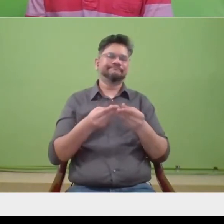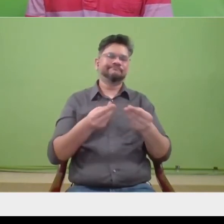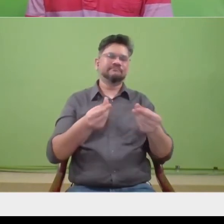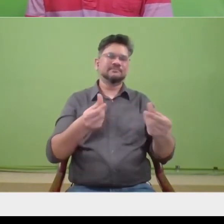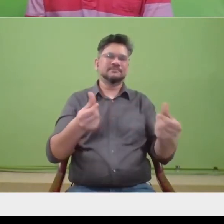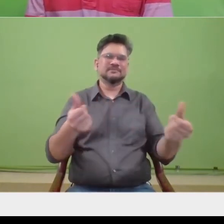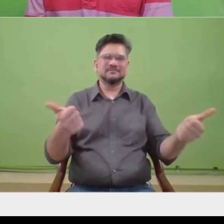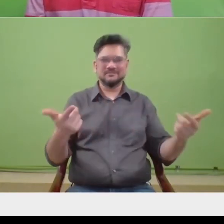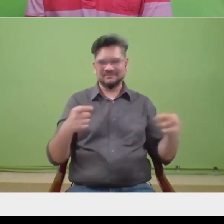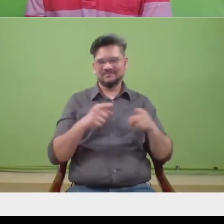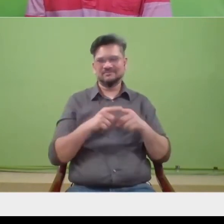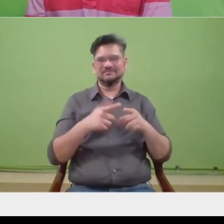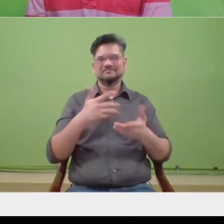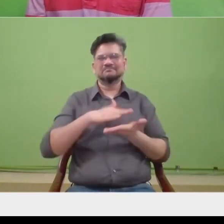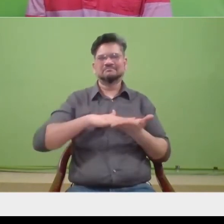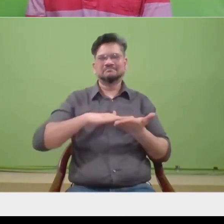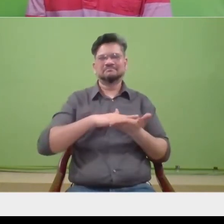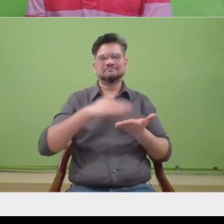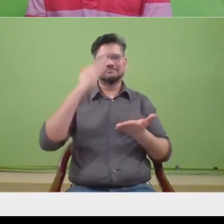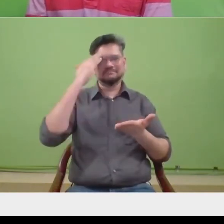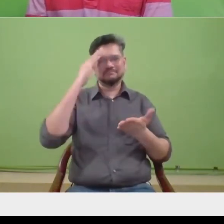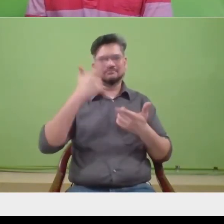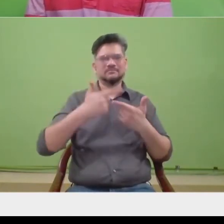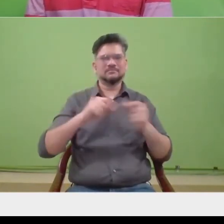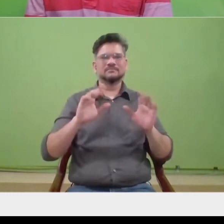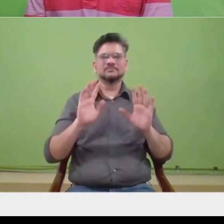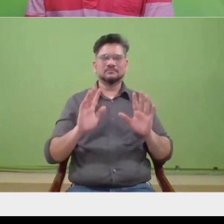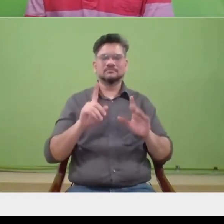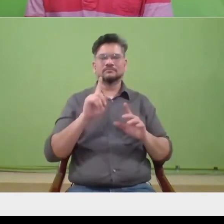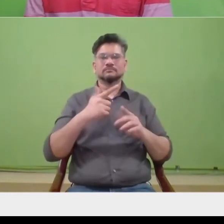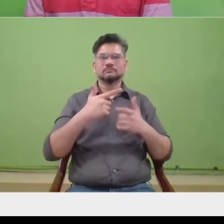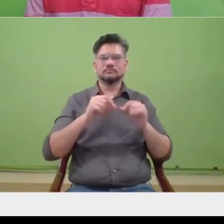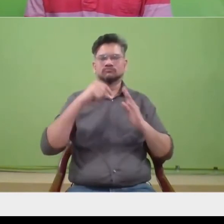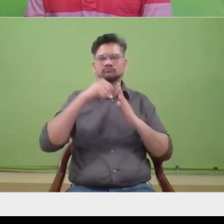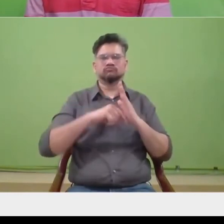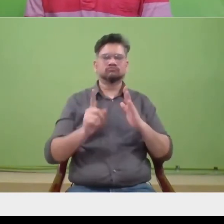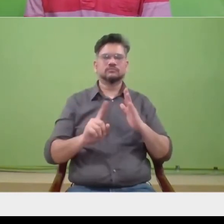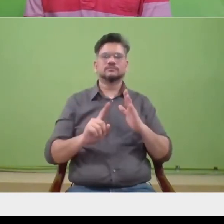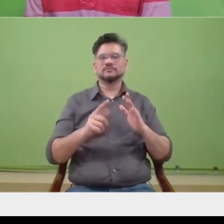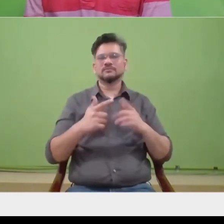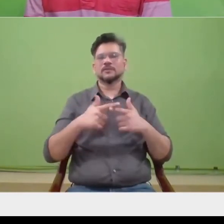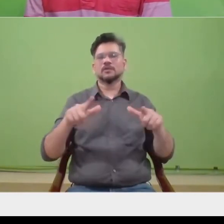would mean just the basic knowledge of languages rather than linguistics so these issues are real